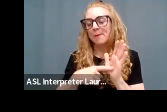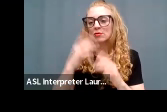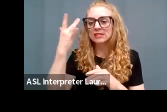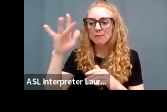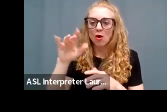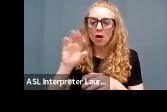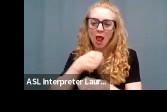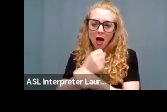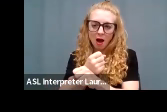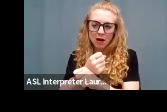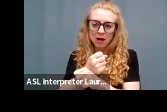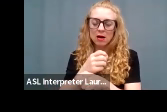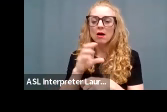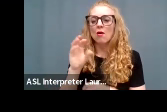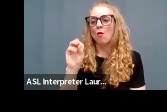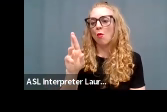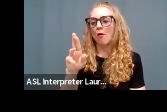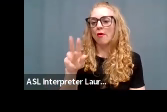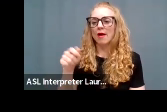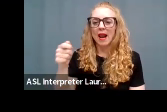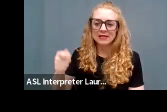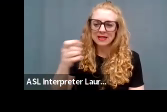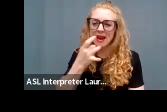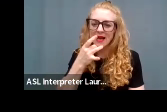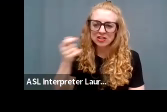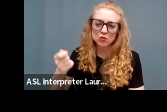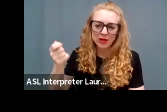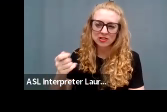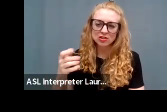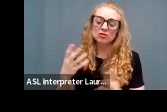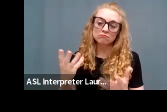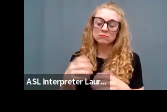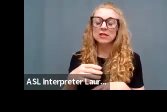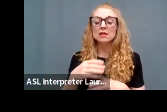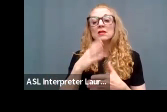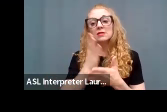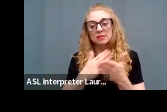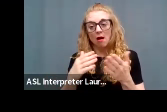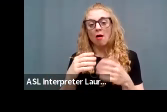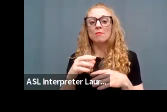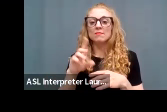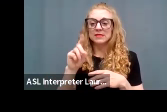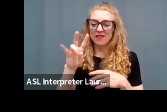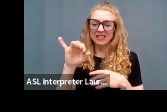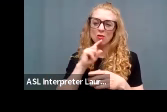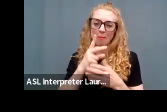be light switches and and some devices fit in both categories so like a Smart Lock will both